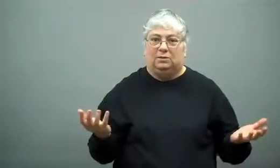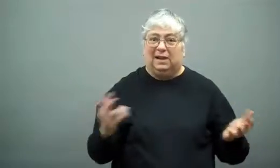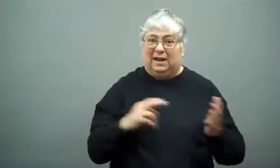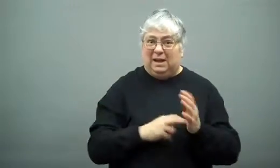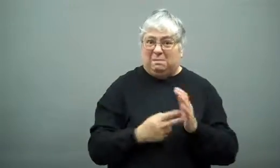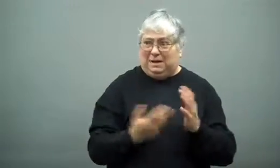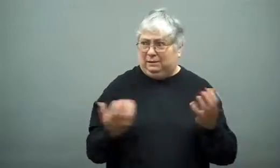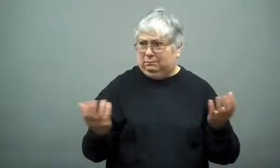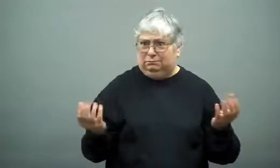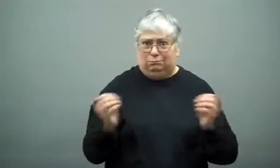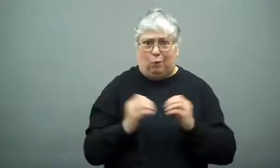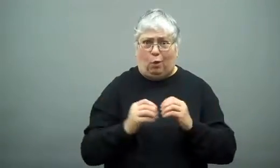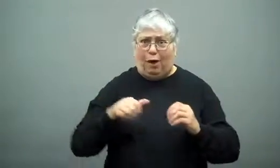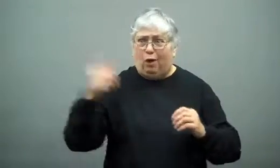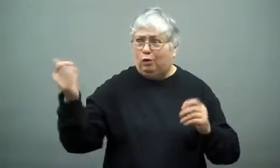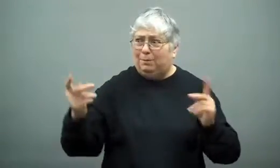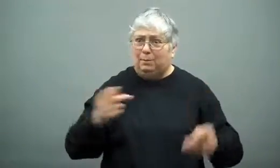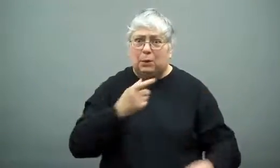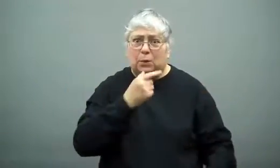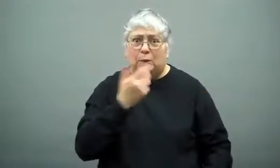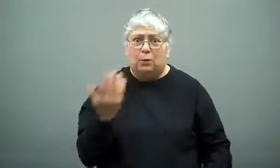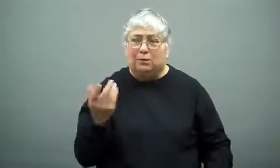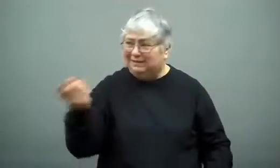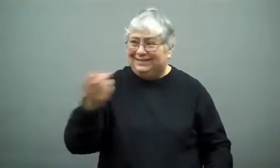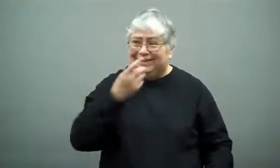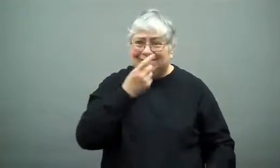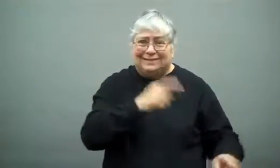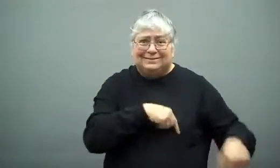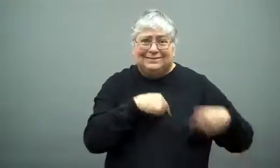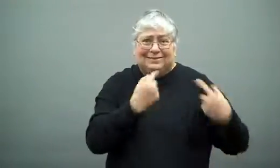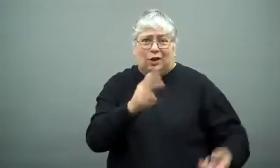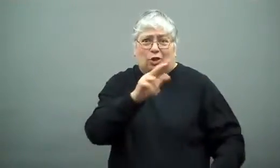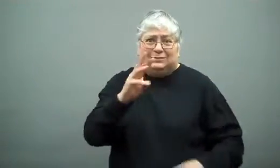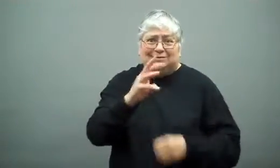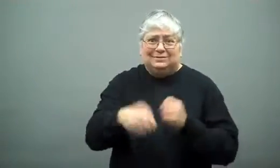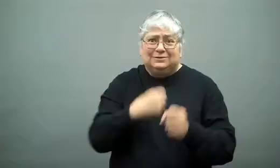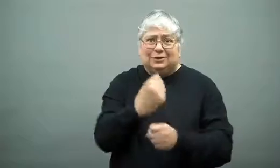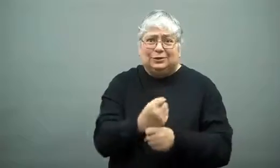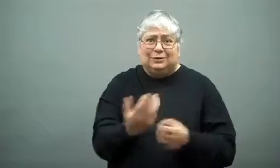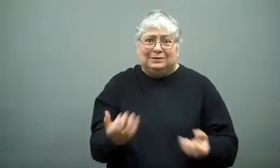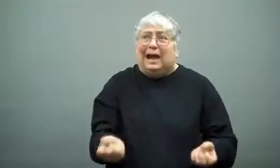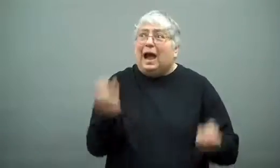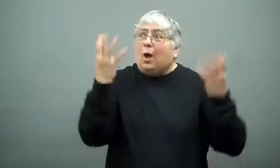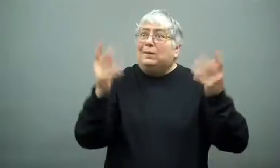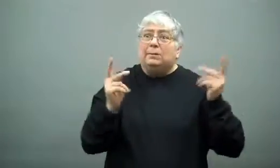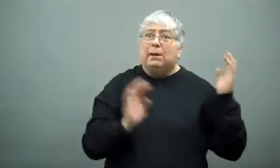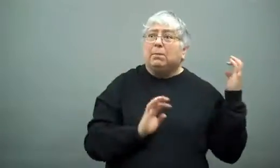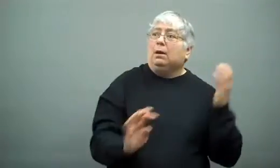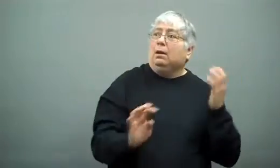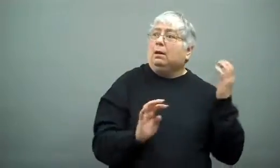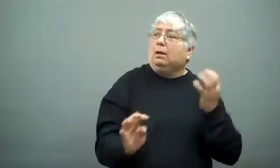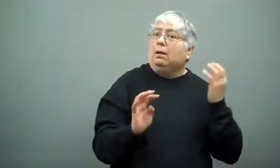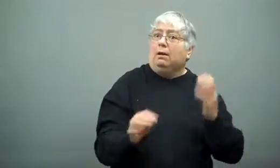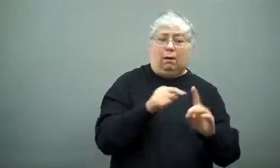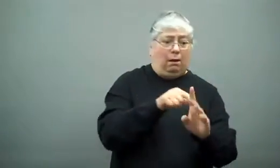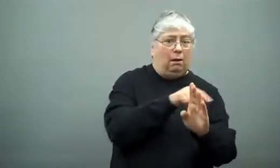He had been a dentist for 36 years. Who else were his patients?